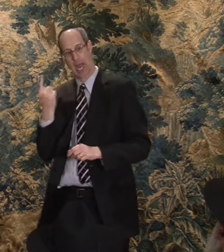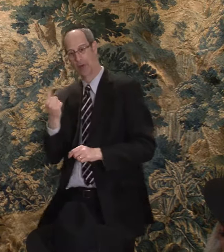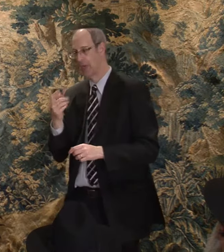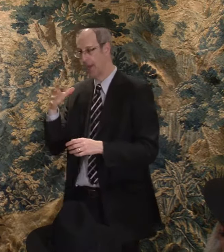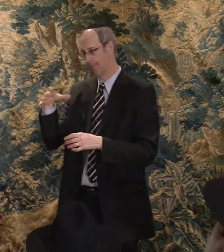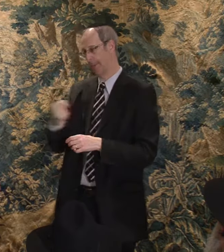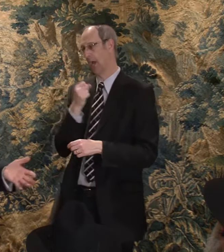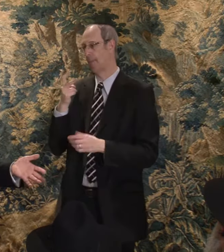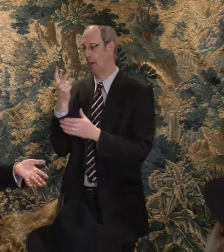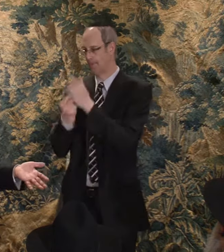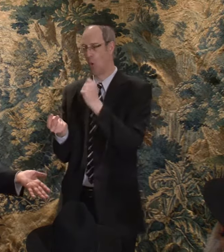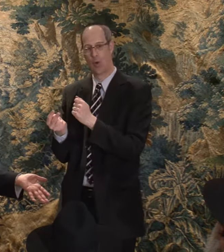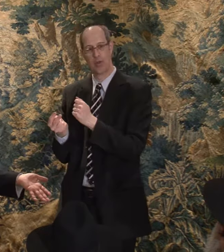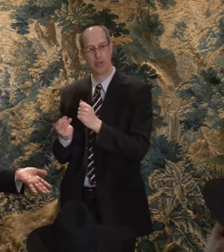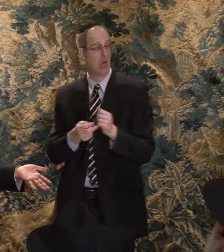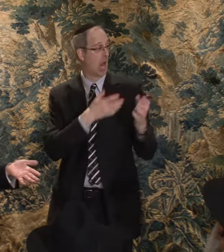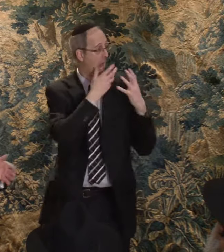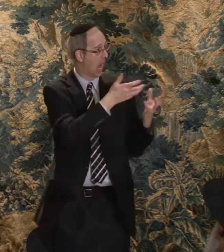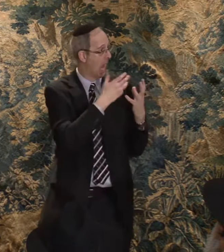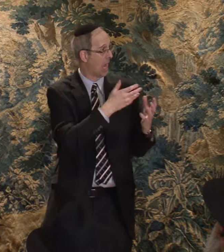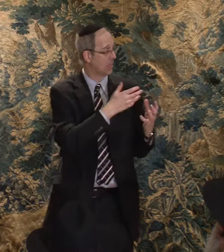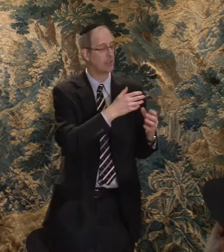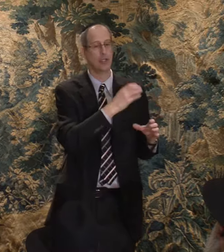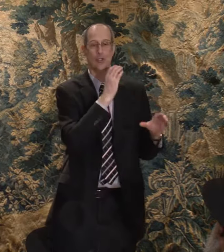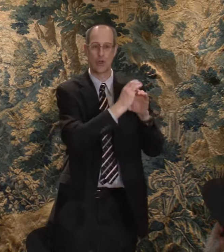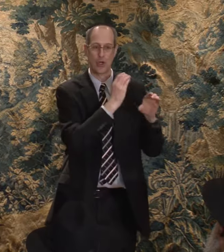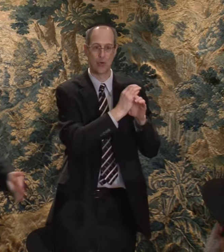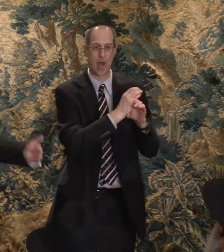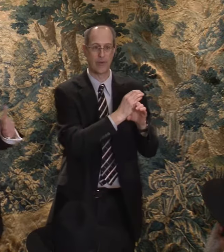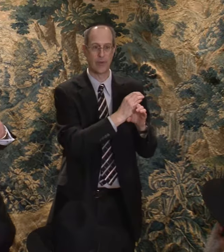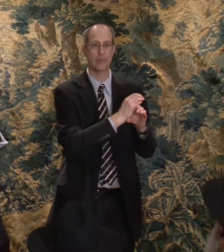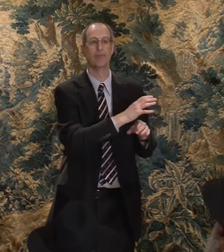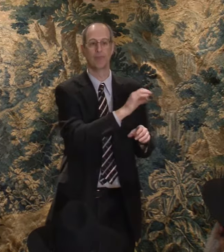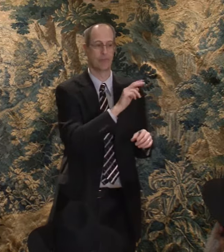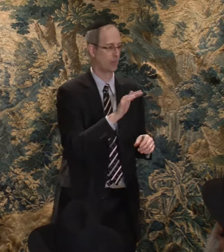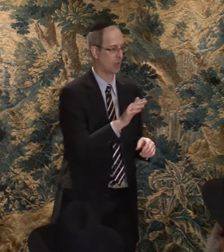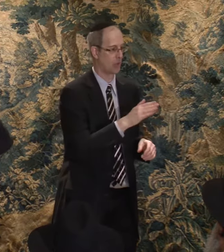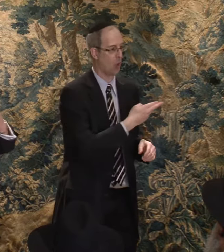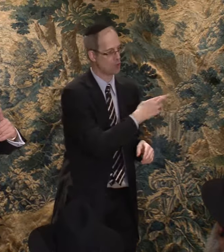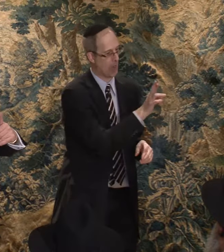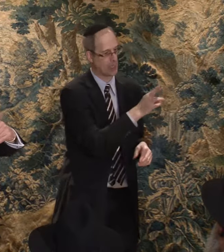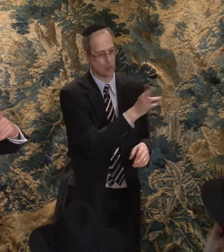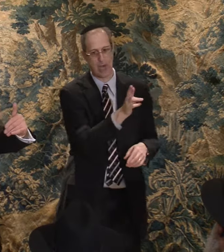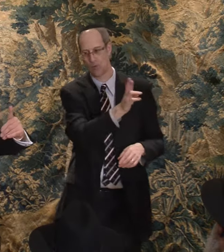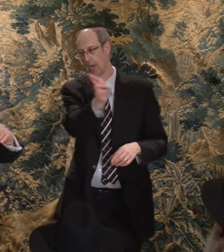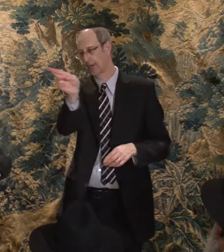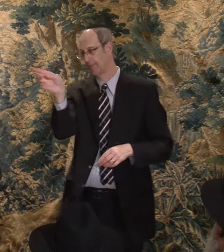they made such a bahala that of course the bus driver had no choice and made a right turn the right sir and a right he came around and he picked up those two